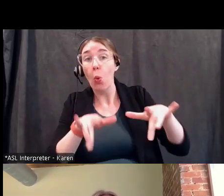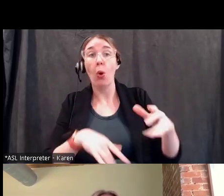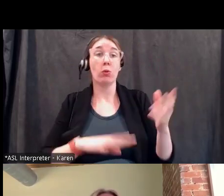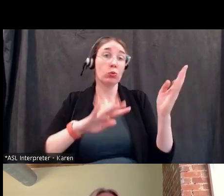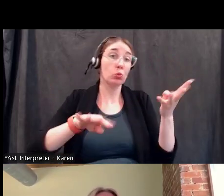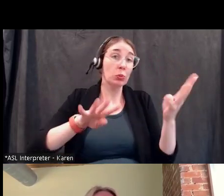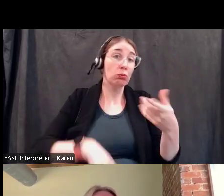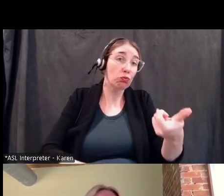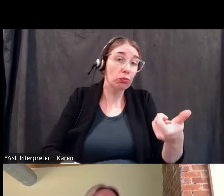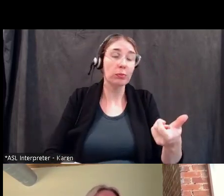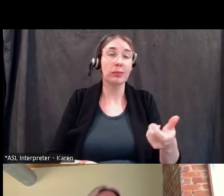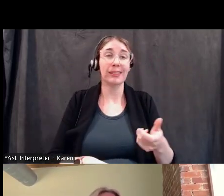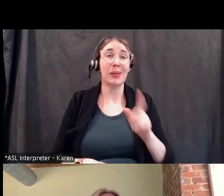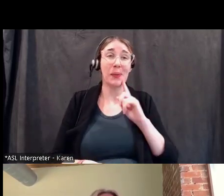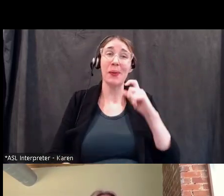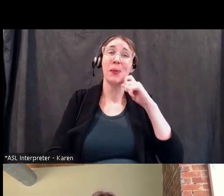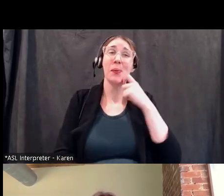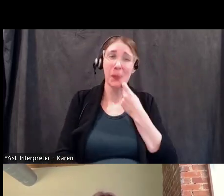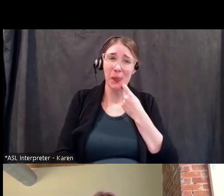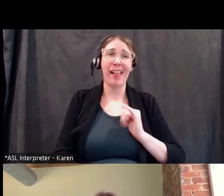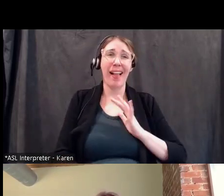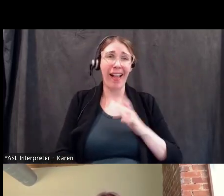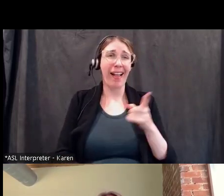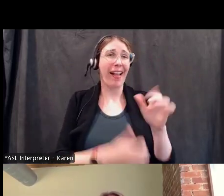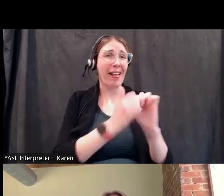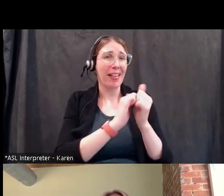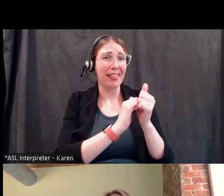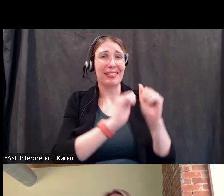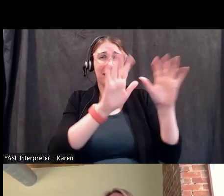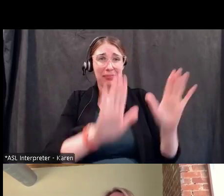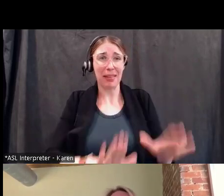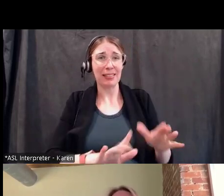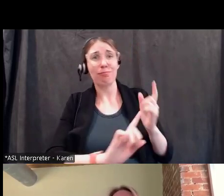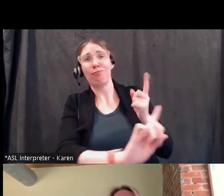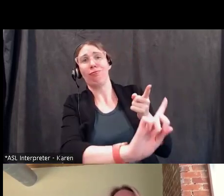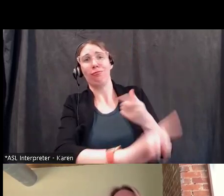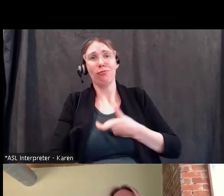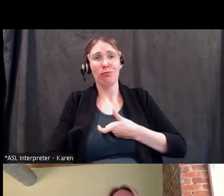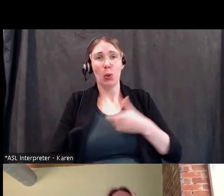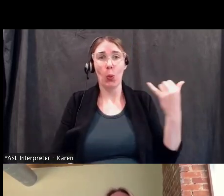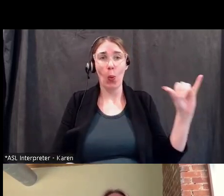cool amazing athletes go for the gold. Next slide, please.